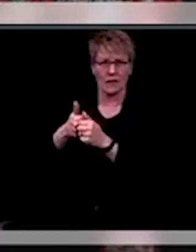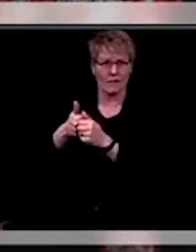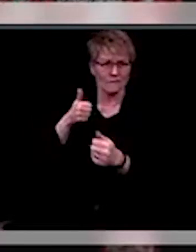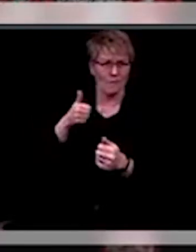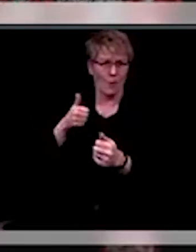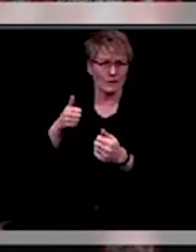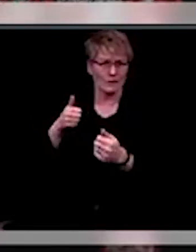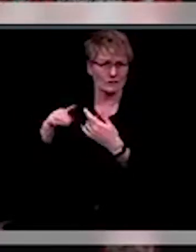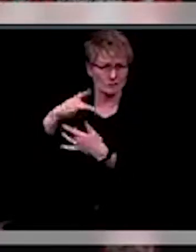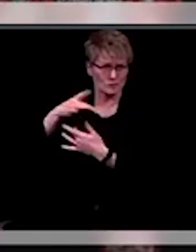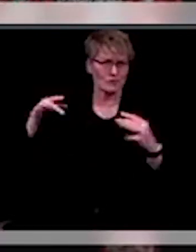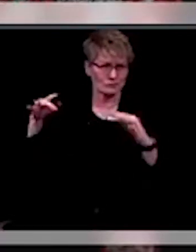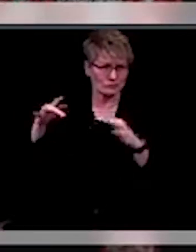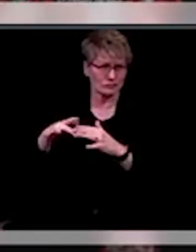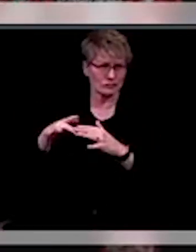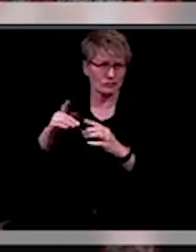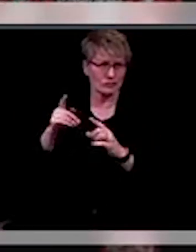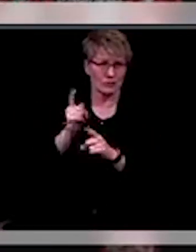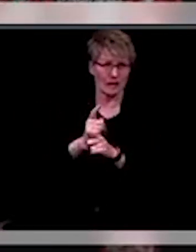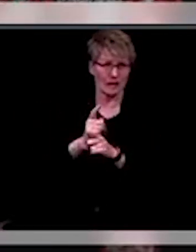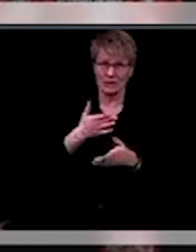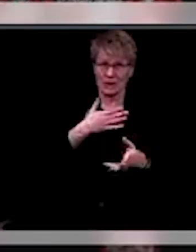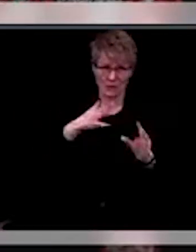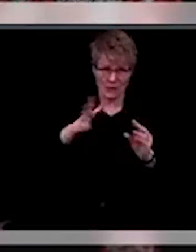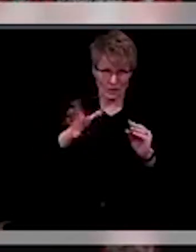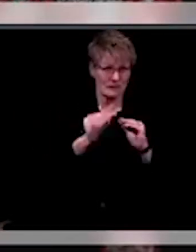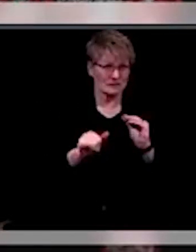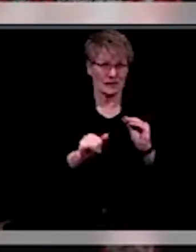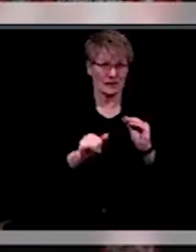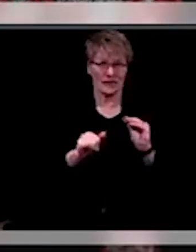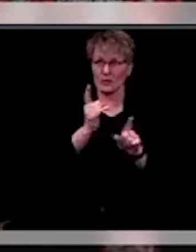make. Do we want our businesses open, or is it more important to have that social gathering?